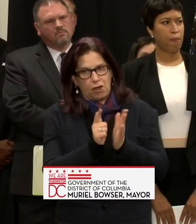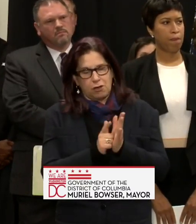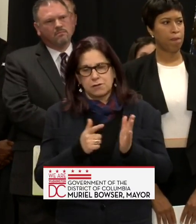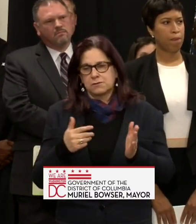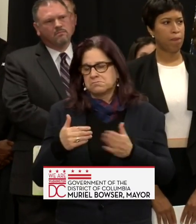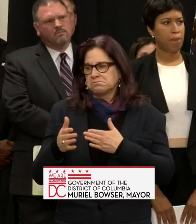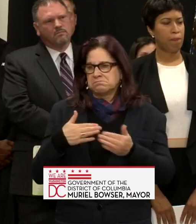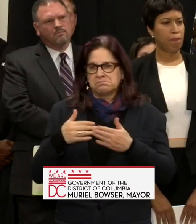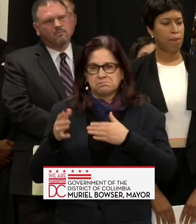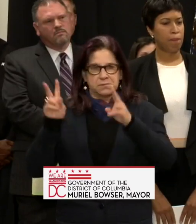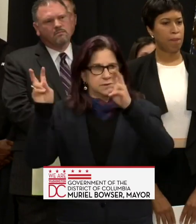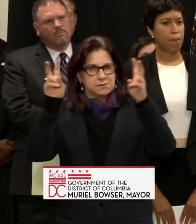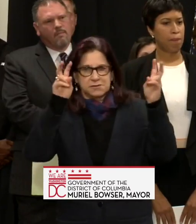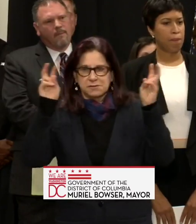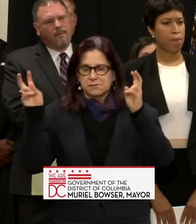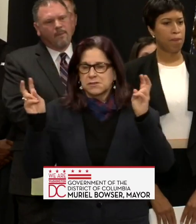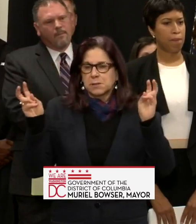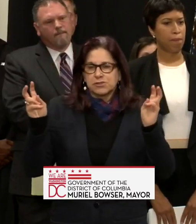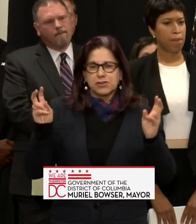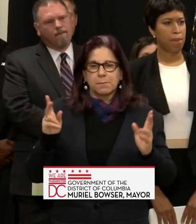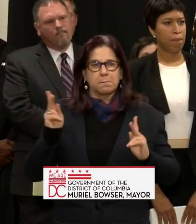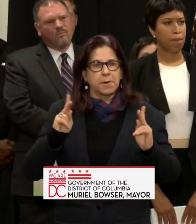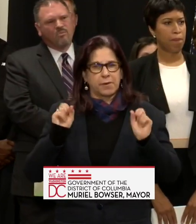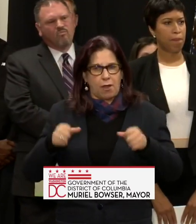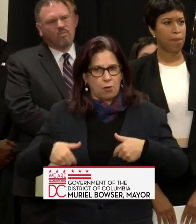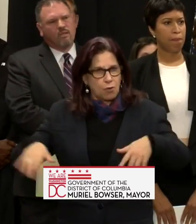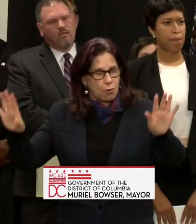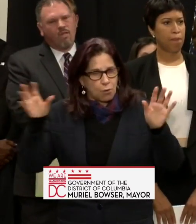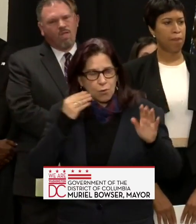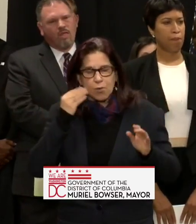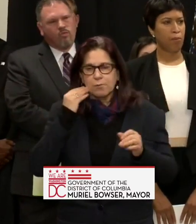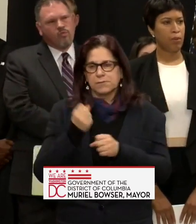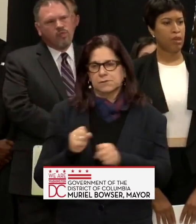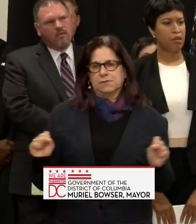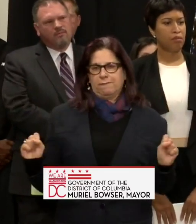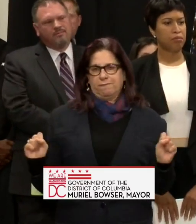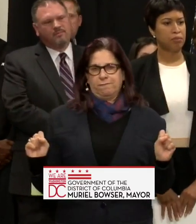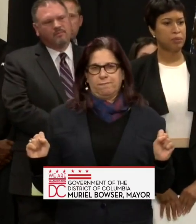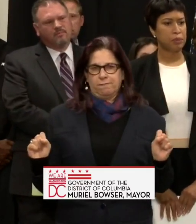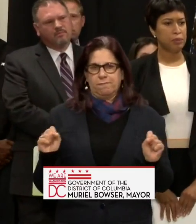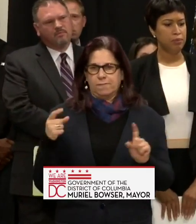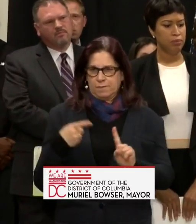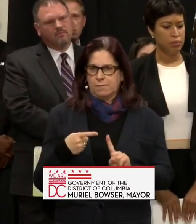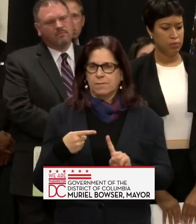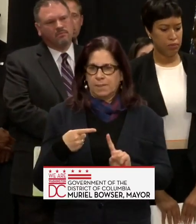SAFELY AT THE END OF THE DAY. AS DISTRICT RESIDENTS, WE ALL